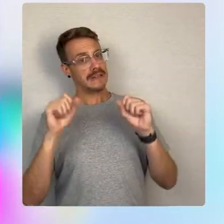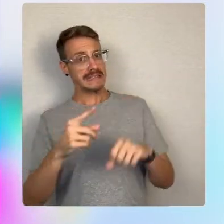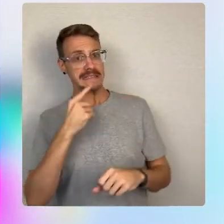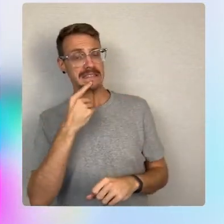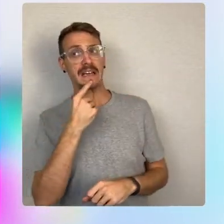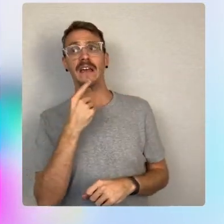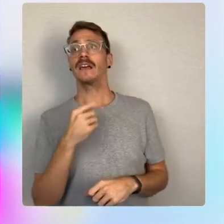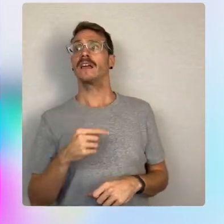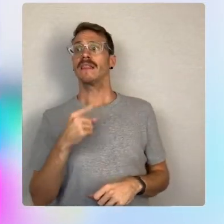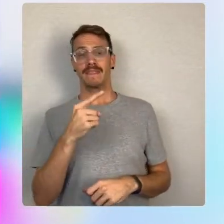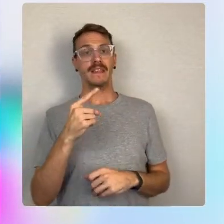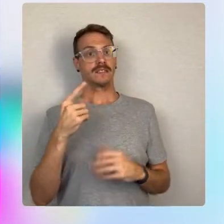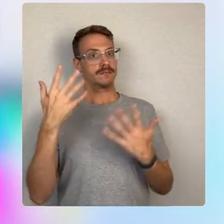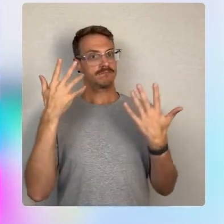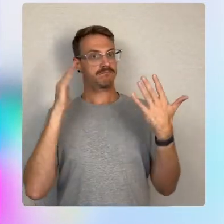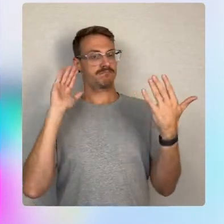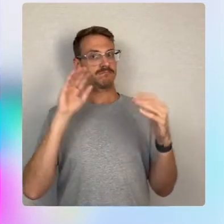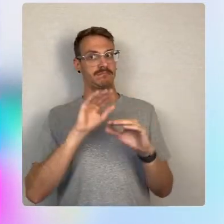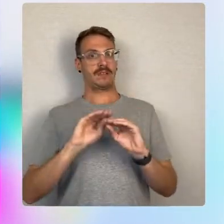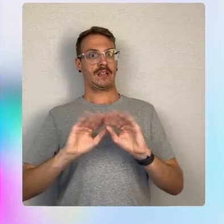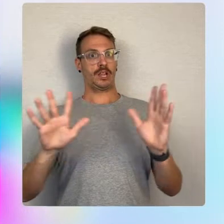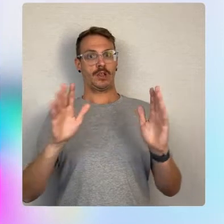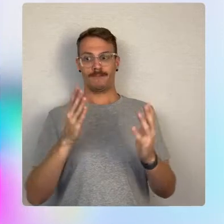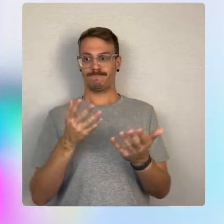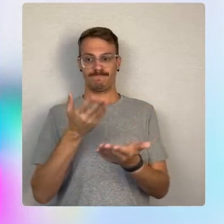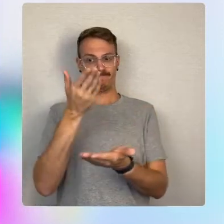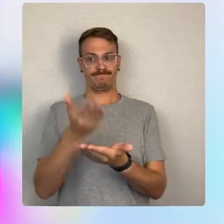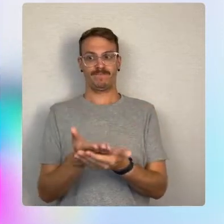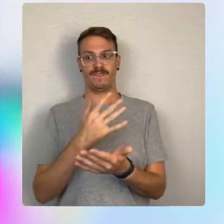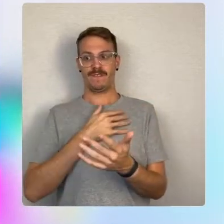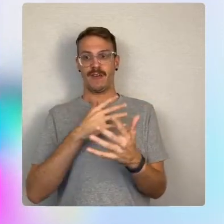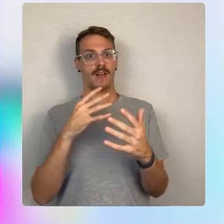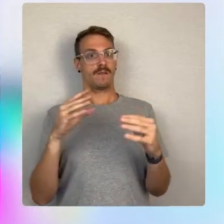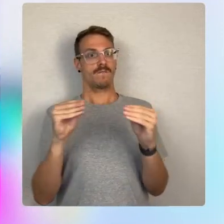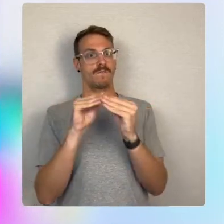this is a reflection of the enhanced sense of embodiment,